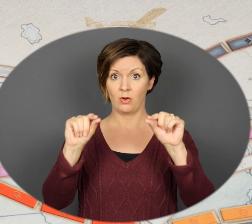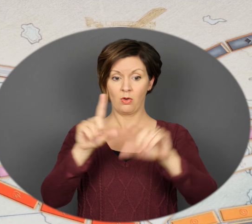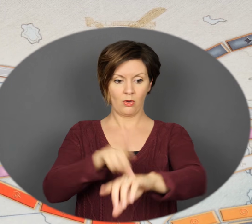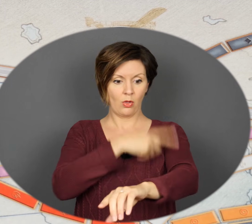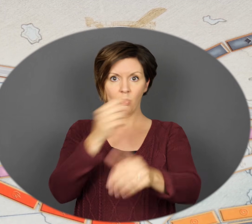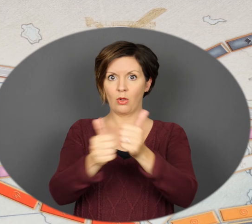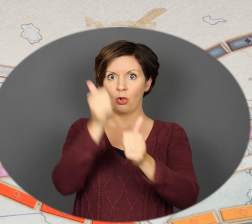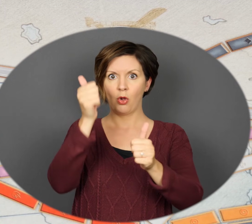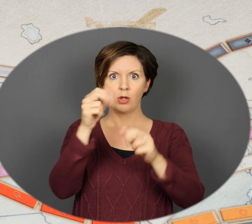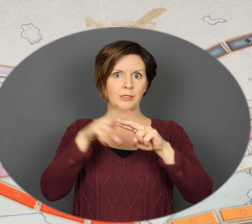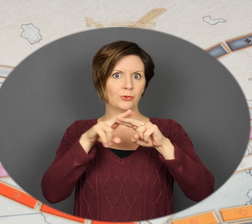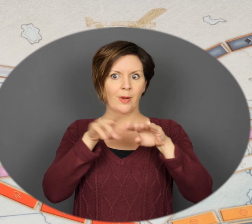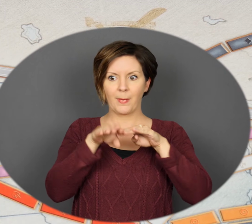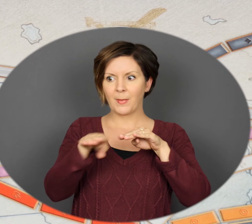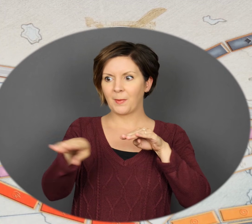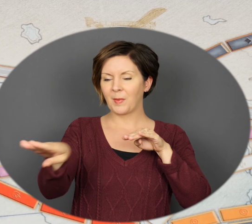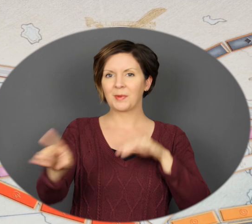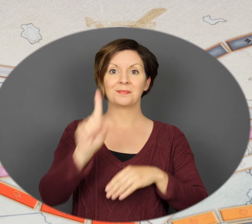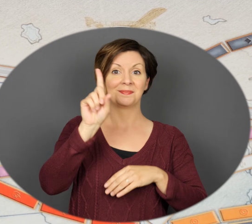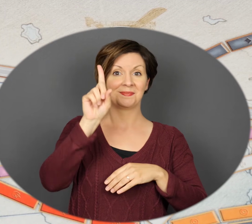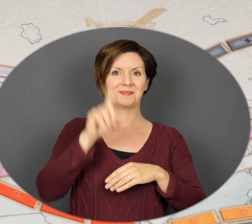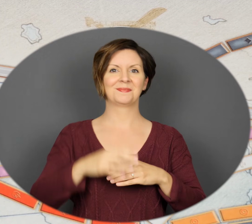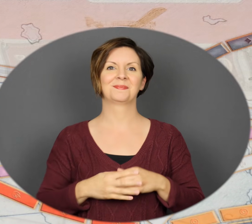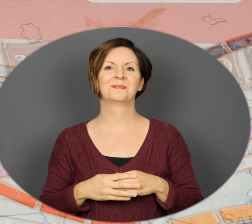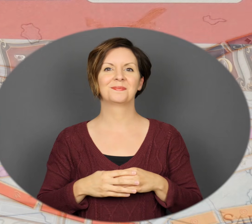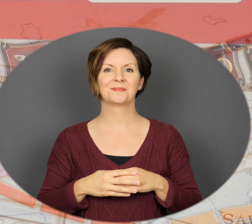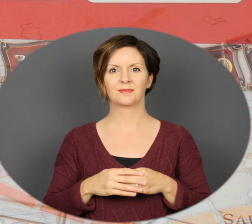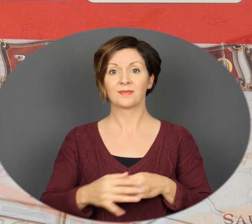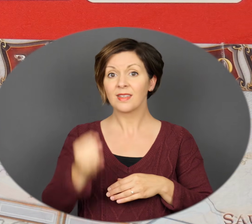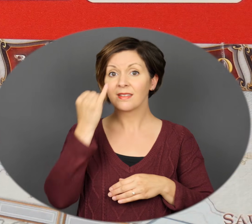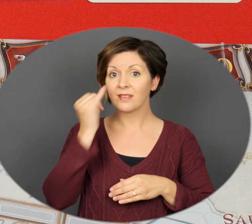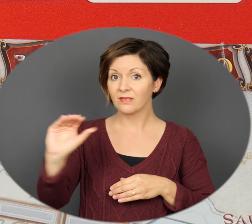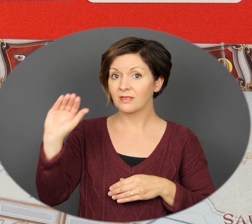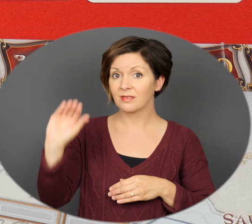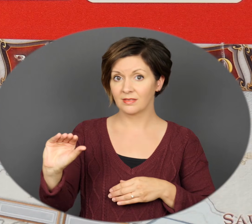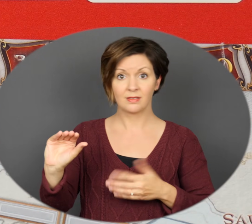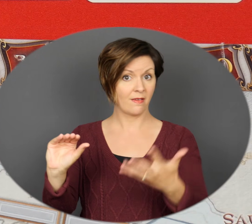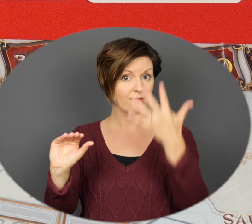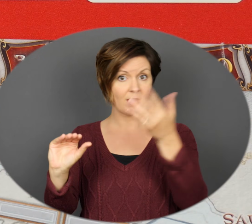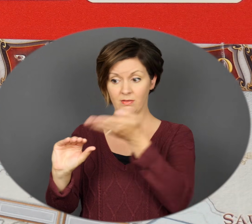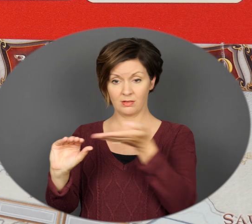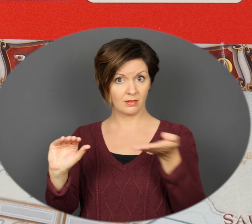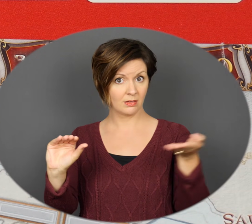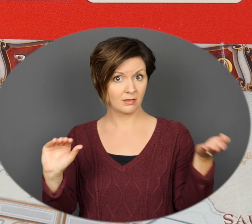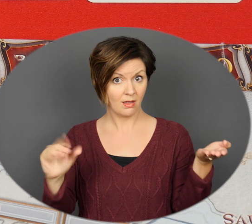also put this longest path bonus card as well. If during this set up or at any point in the game,